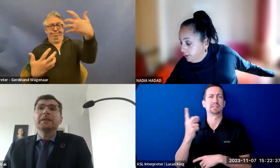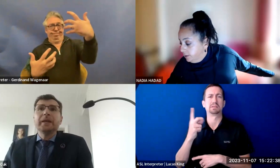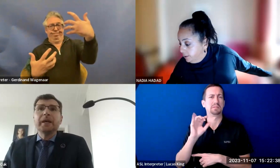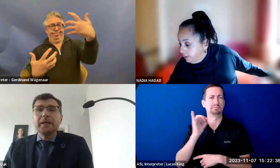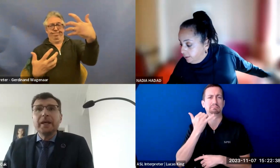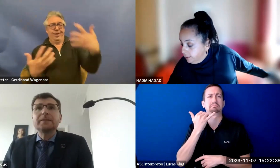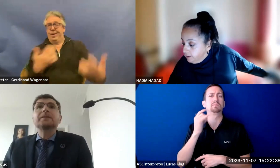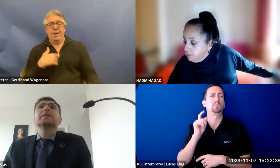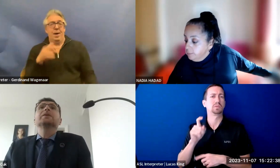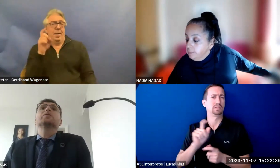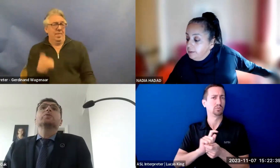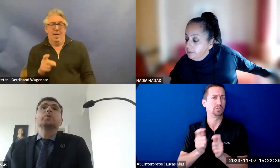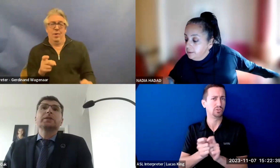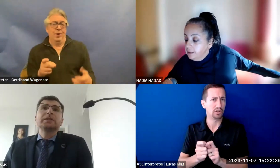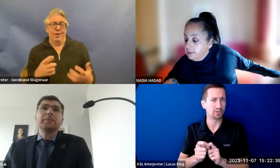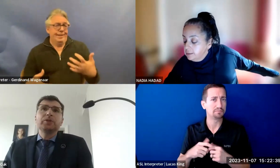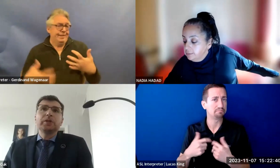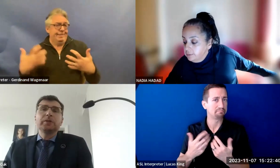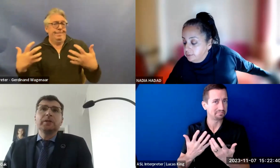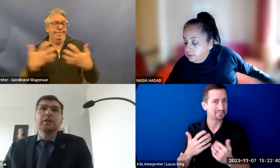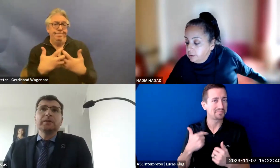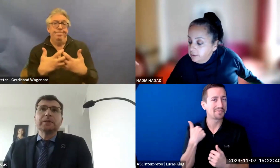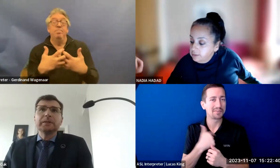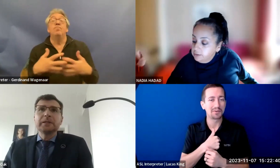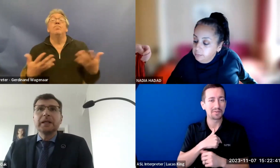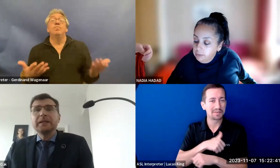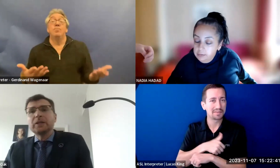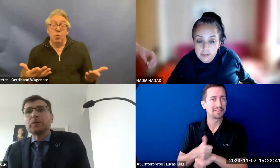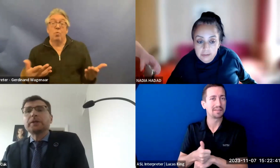And hence we established the GLAD Network.